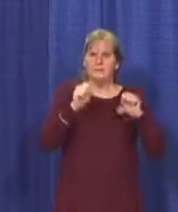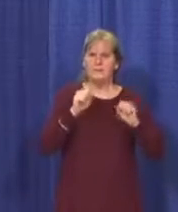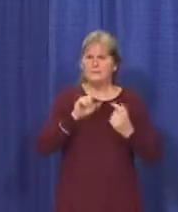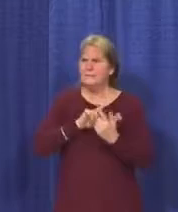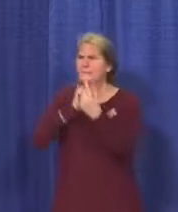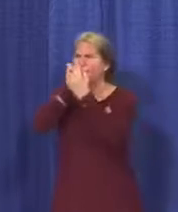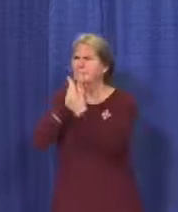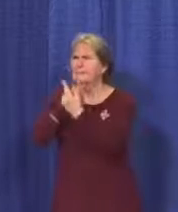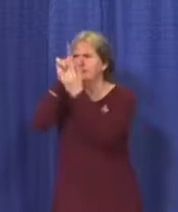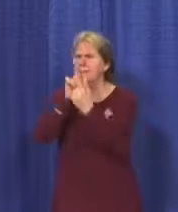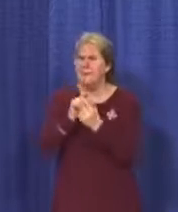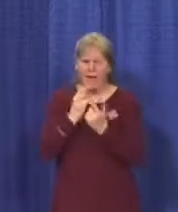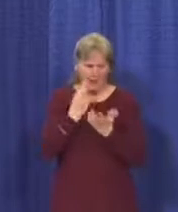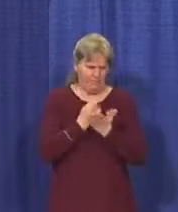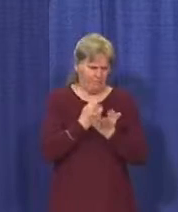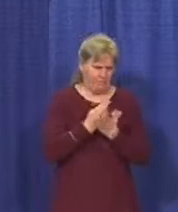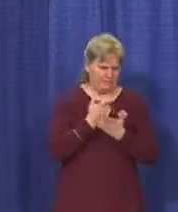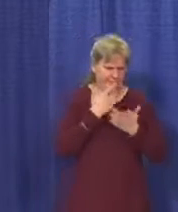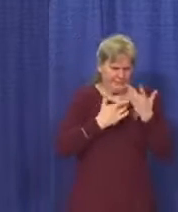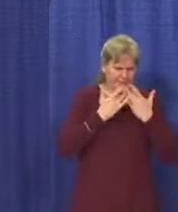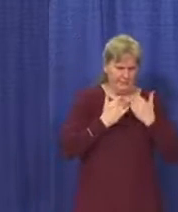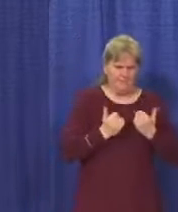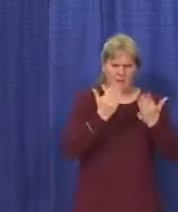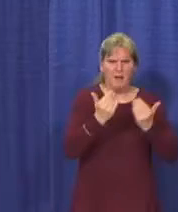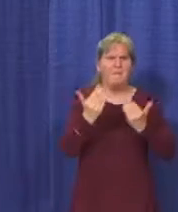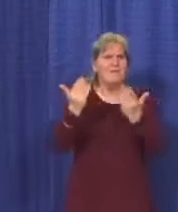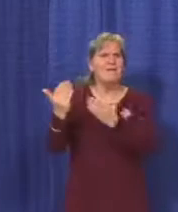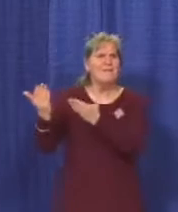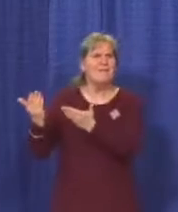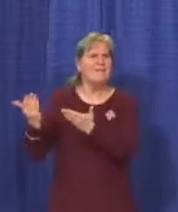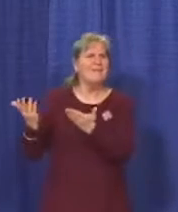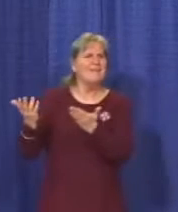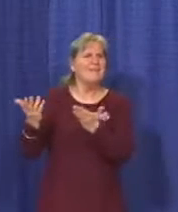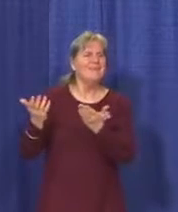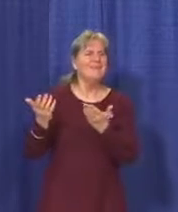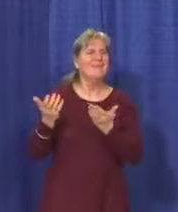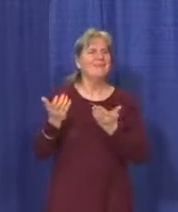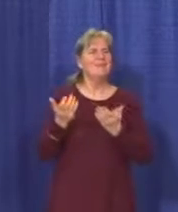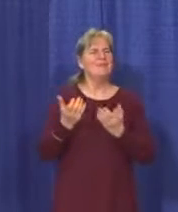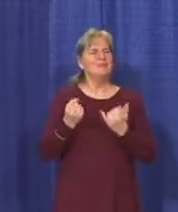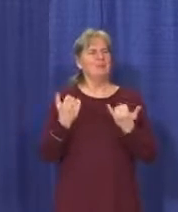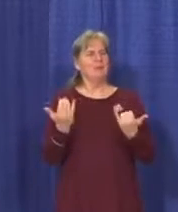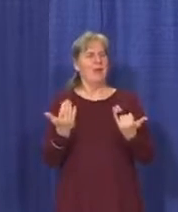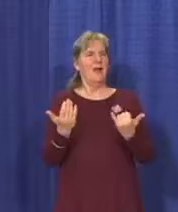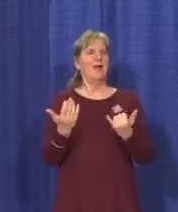up and making the resources we have go a long way. We have brought now into our